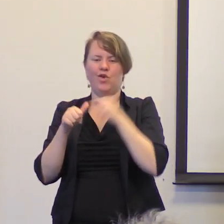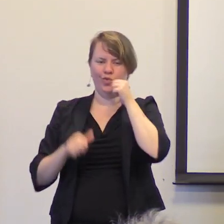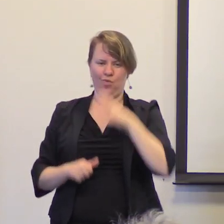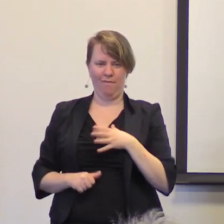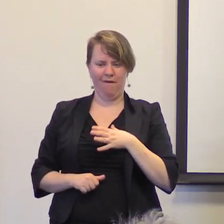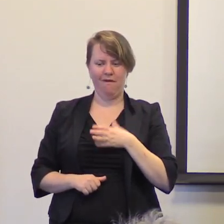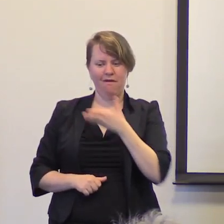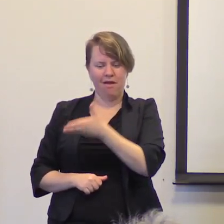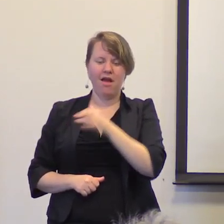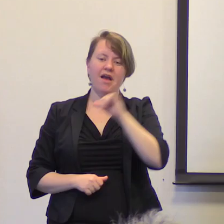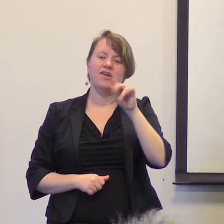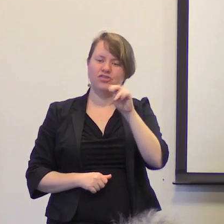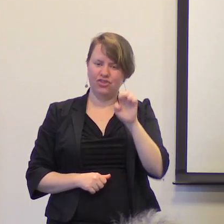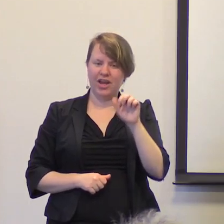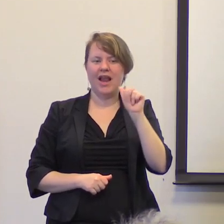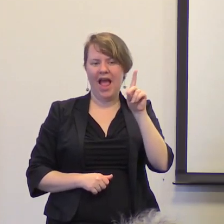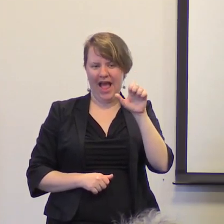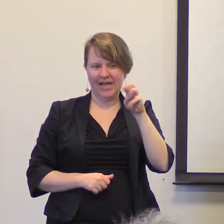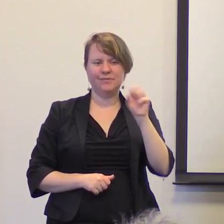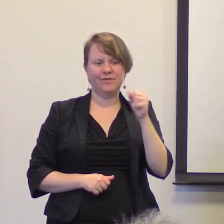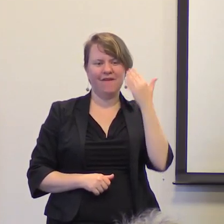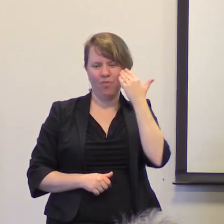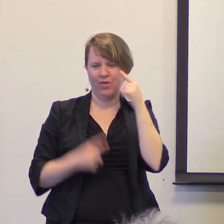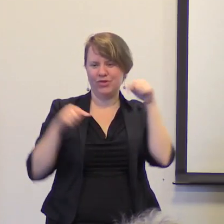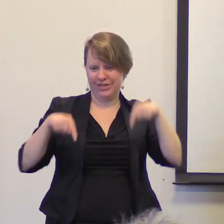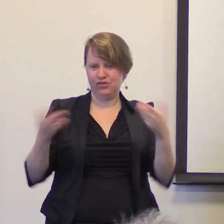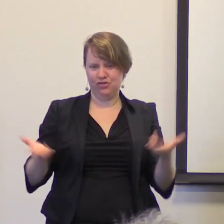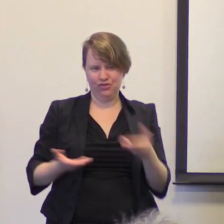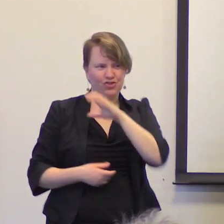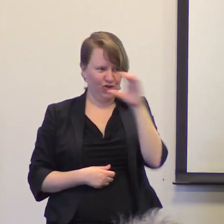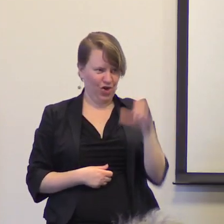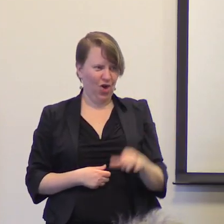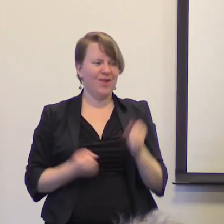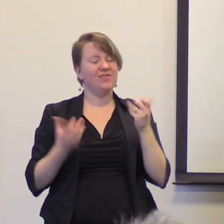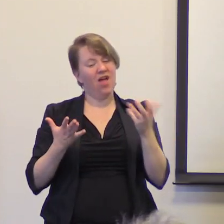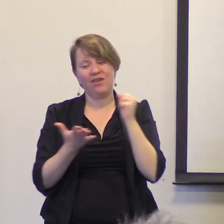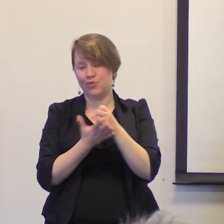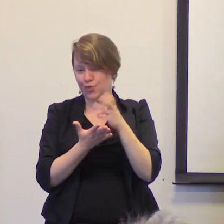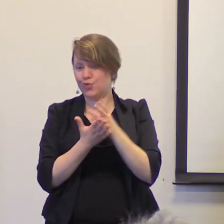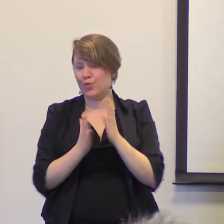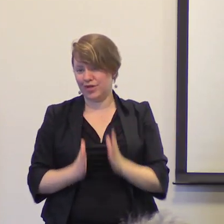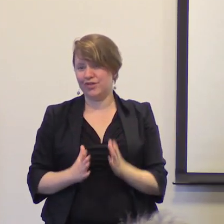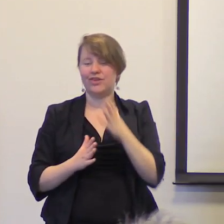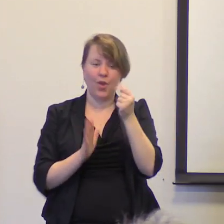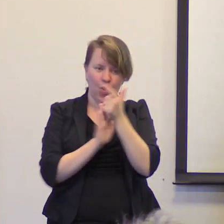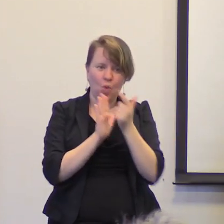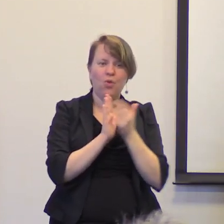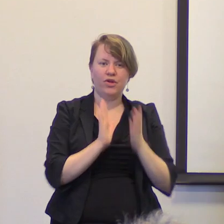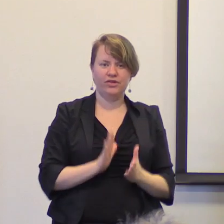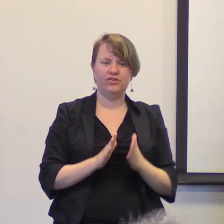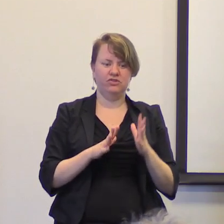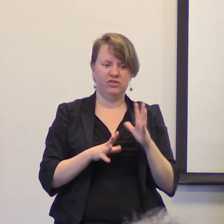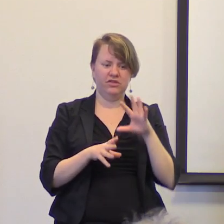Jane Adams, little familiar to those of you in Chicago, right? There were a lot of social workers, as well as lawyers, involved in the founding of the